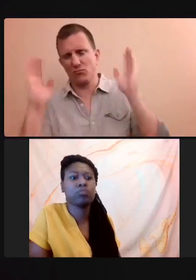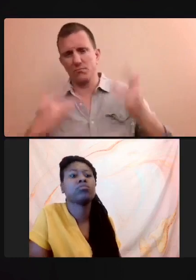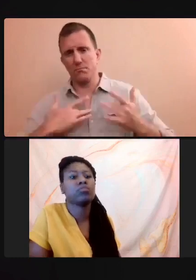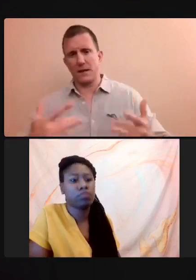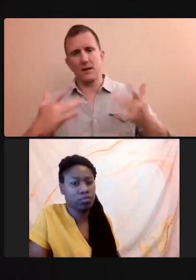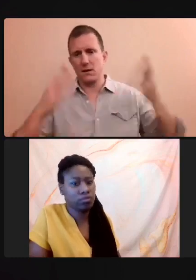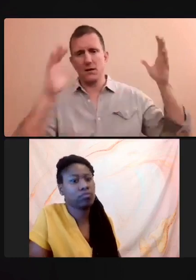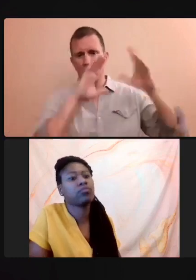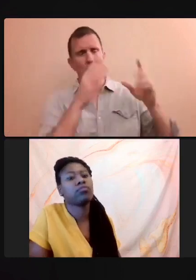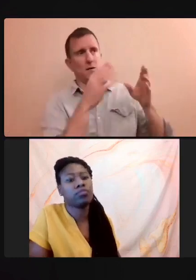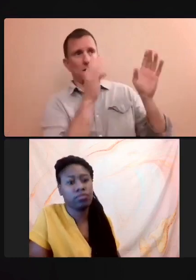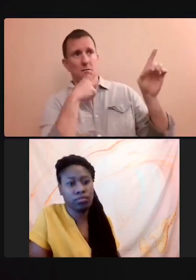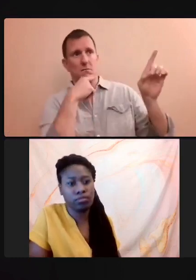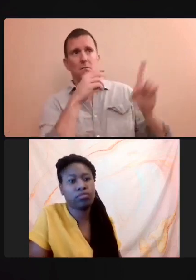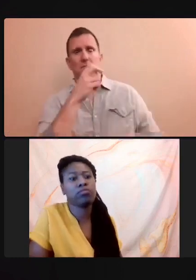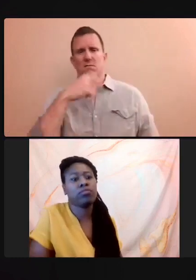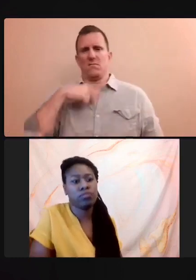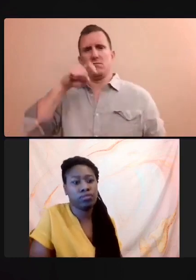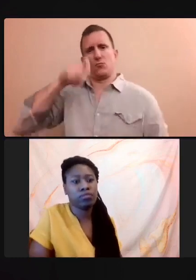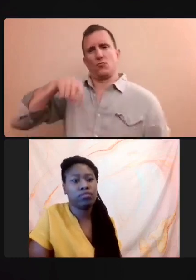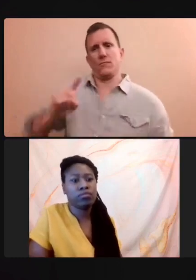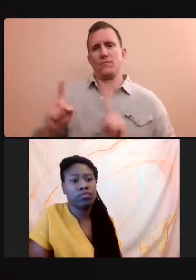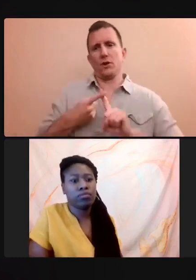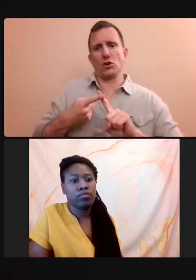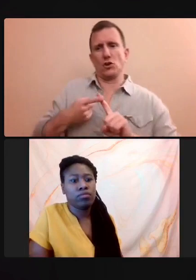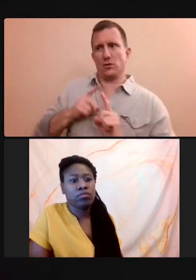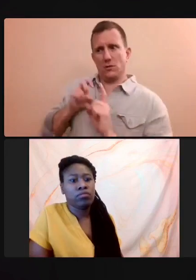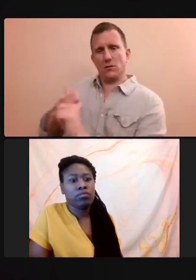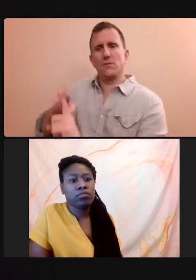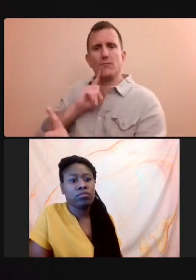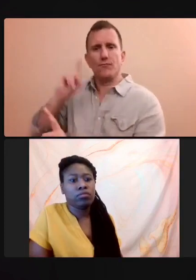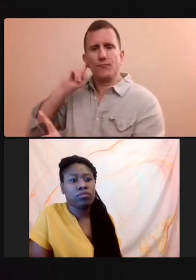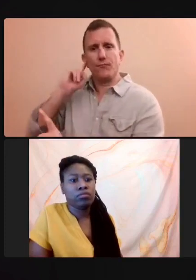and maybe there's a community college program and maybe there's a program